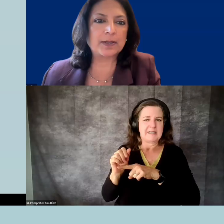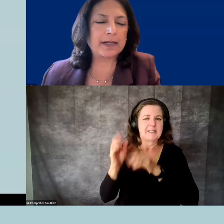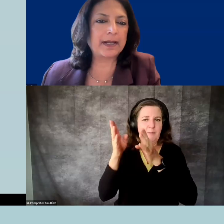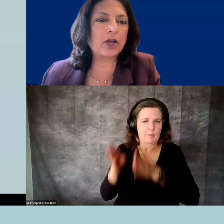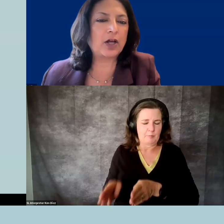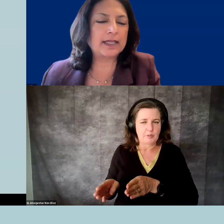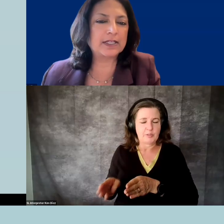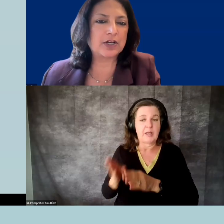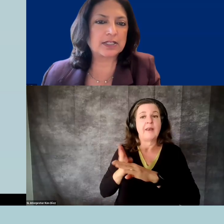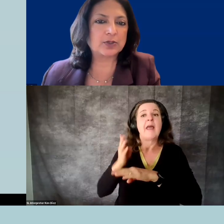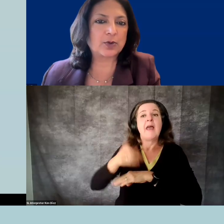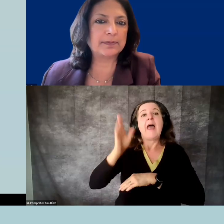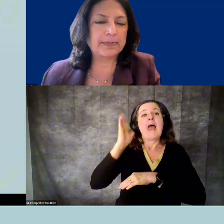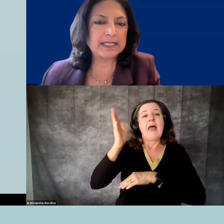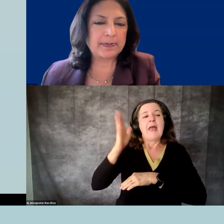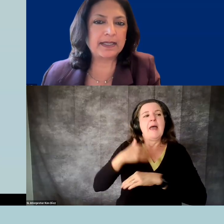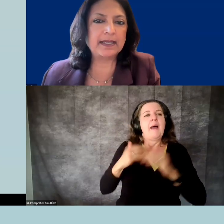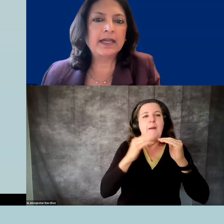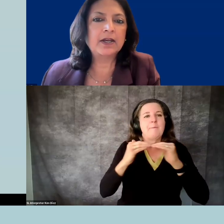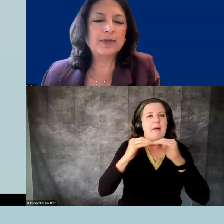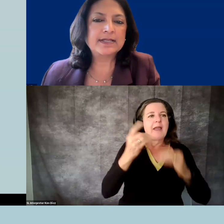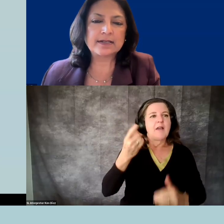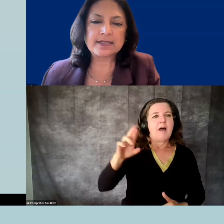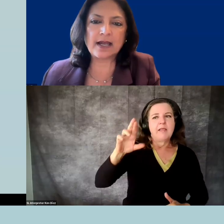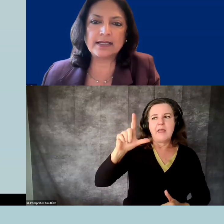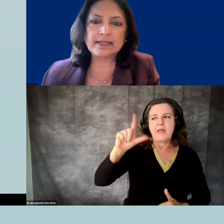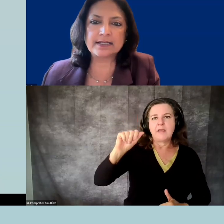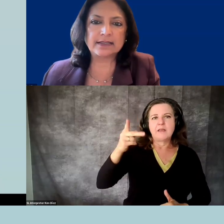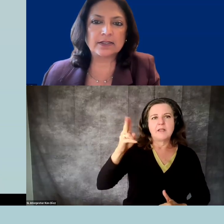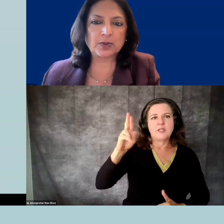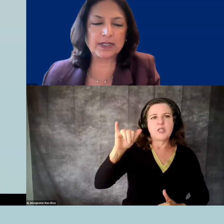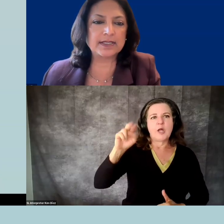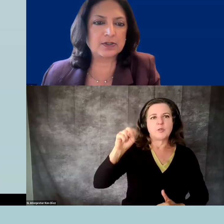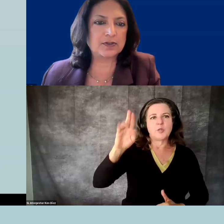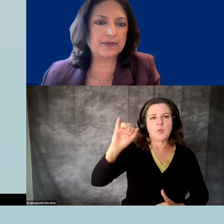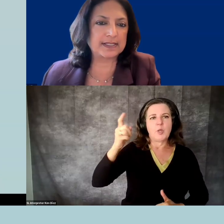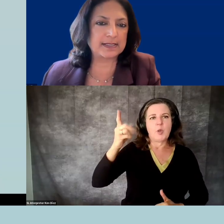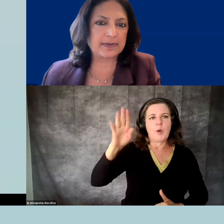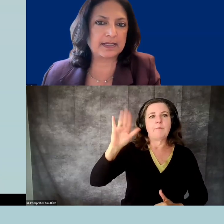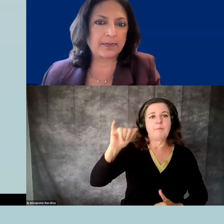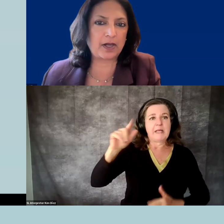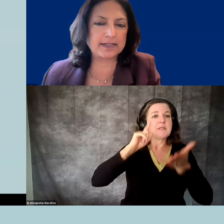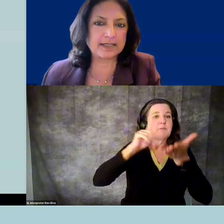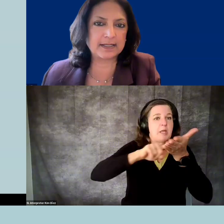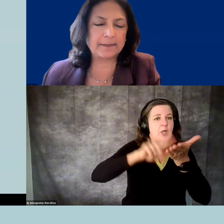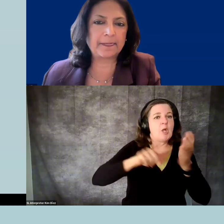joined by my colleague, Dr. Laurin Bixby, research scientist at the Lurie Institute for Disability Policy.